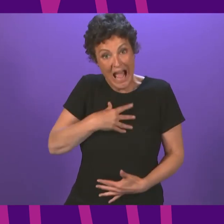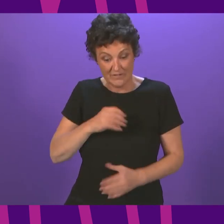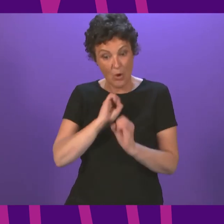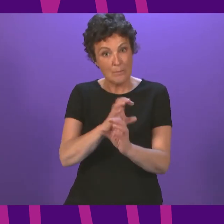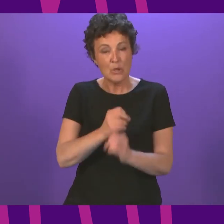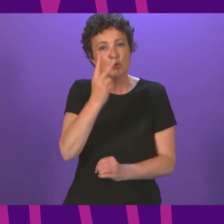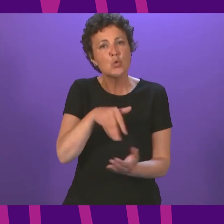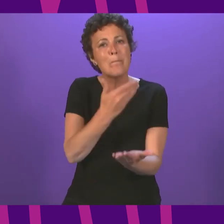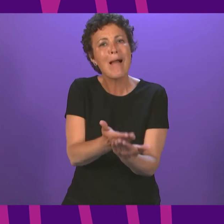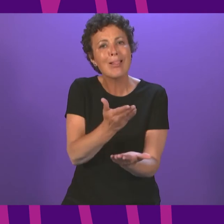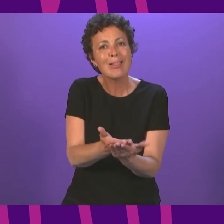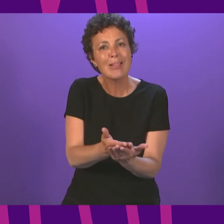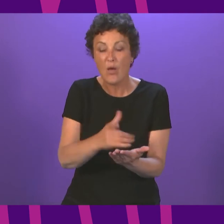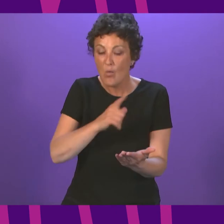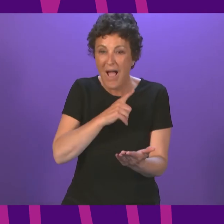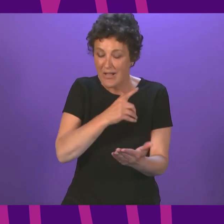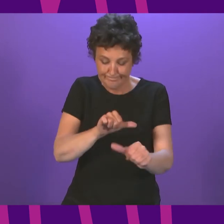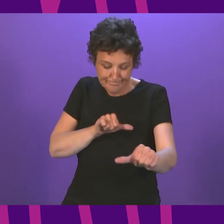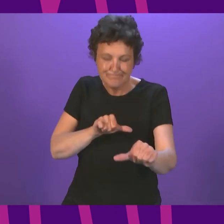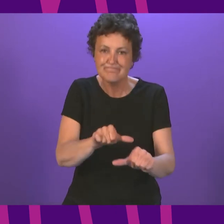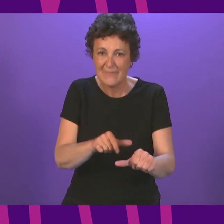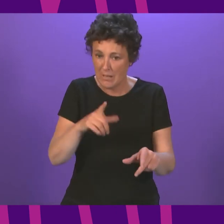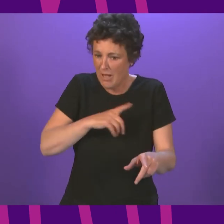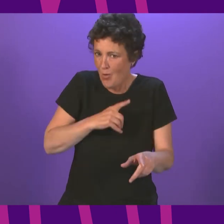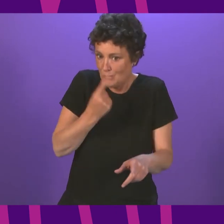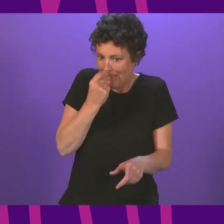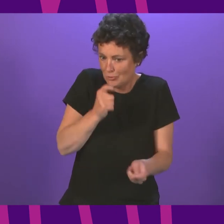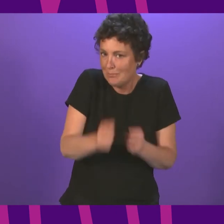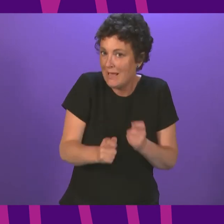been limited in scope and have limited our ability to amend them. Although I understand